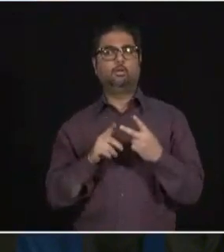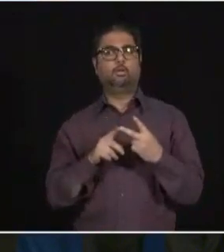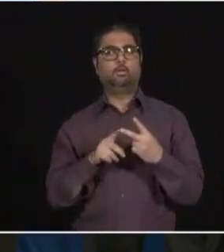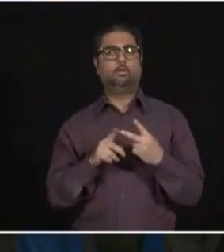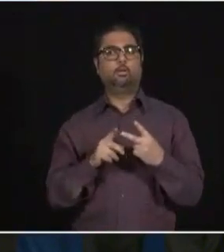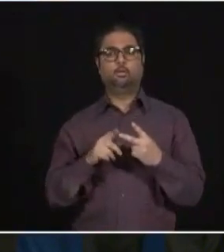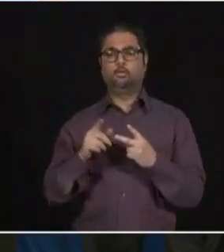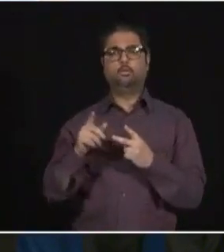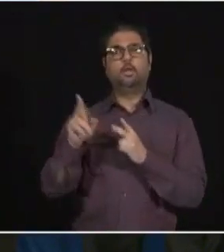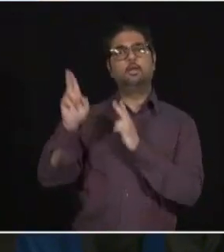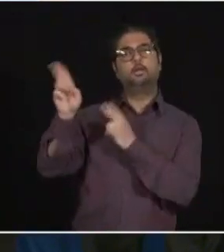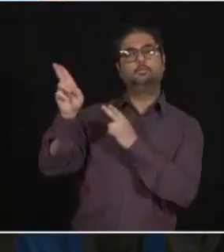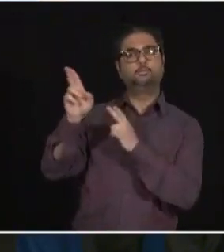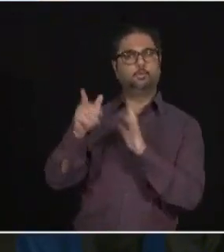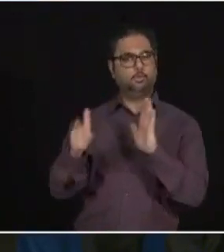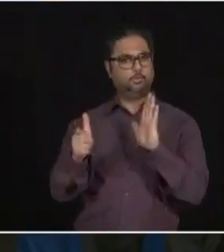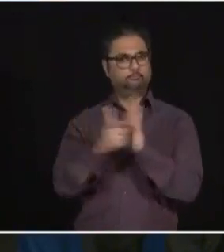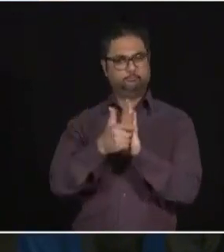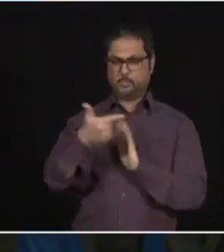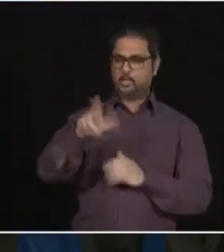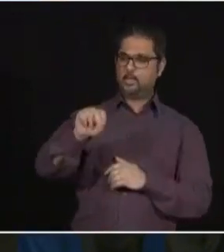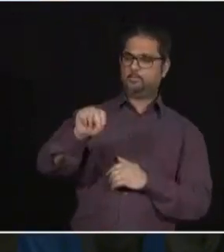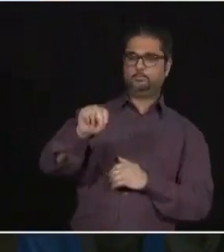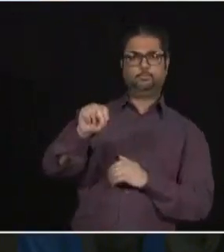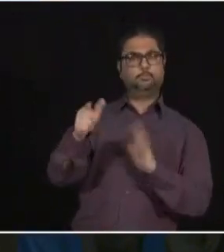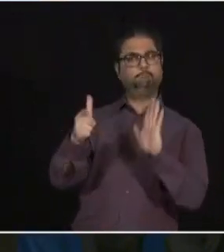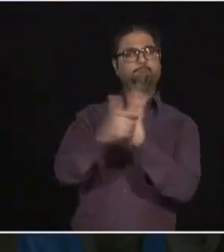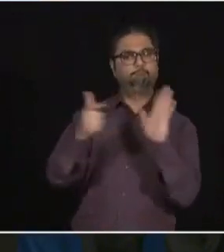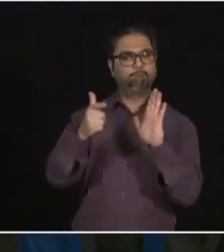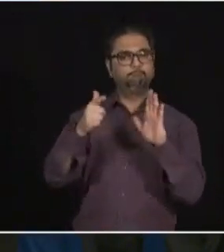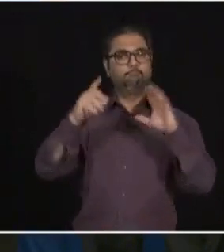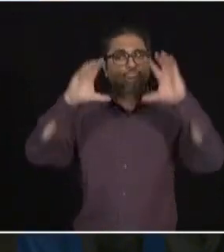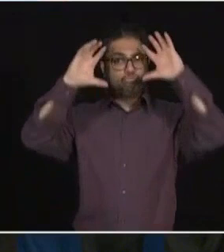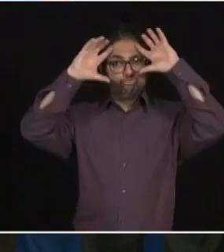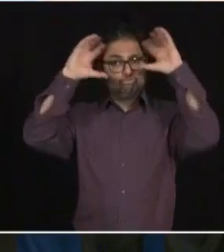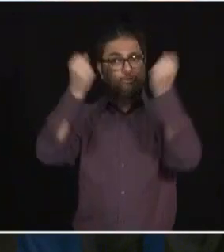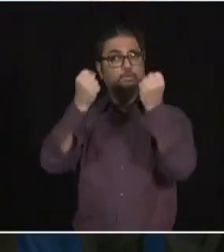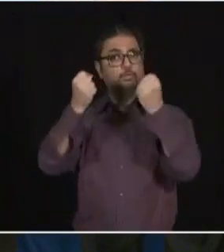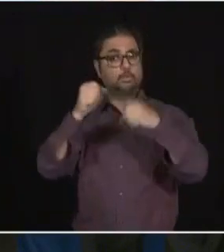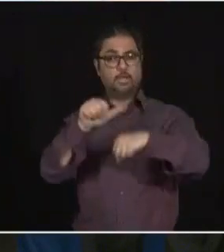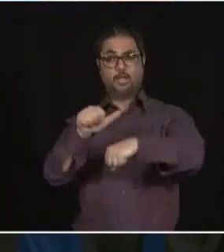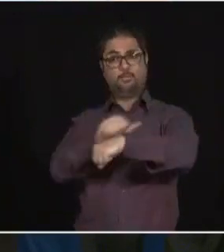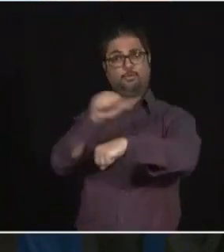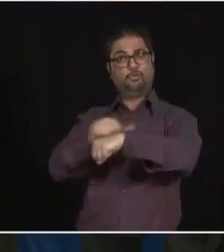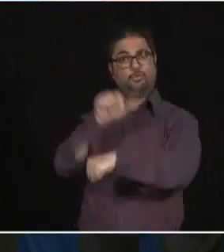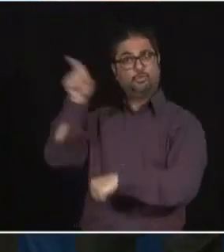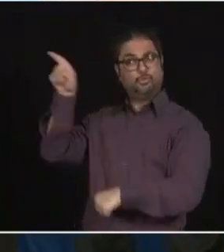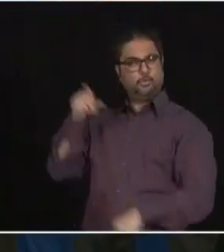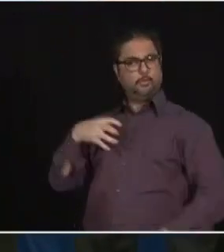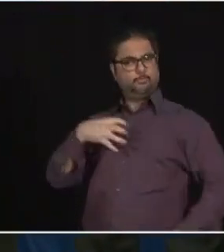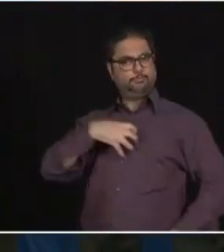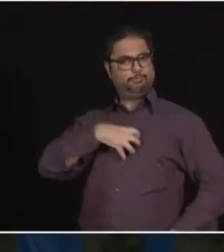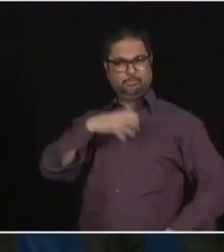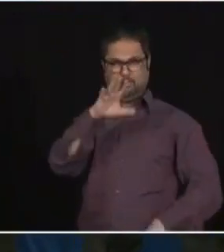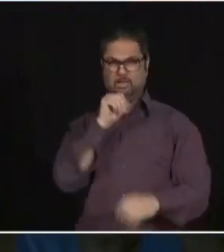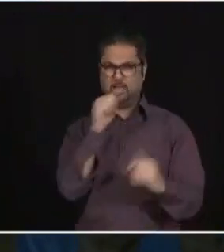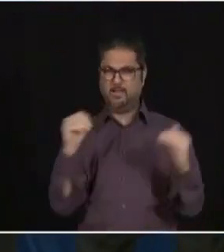who purchased their property legally, have owned these items safely for years and committed no crimes. He